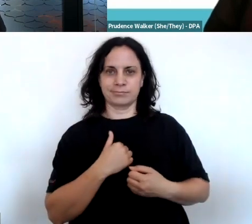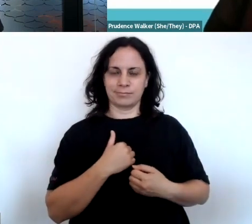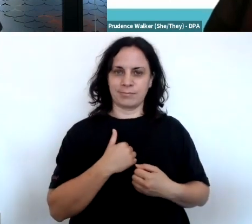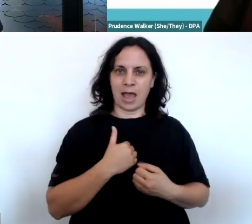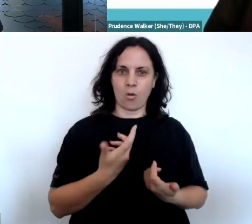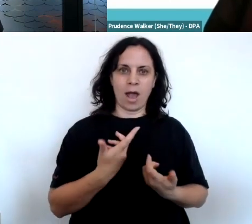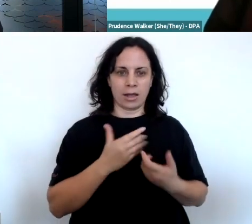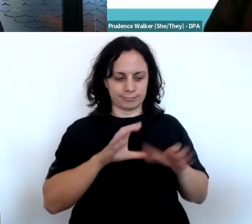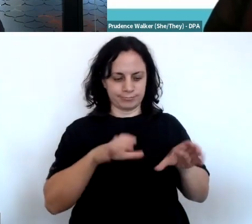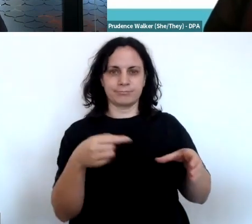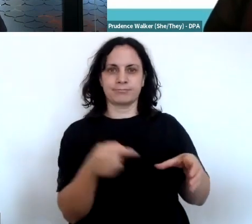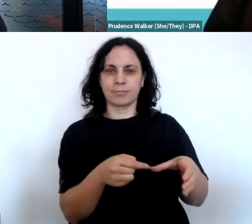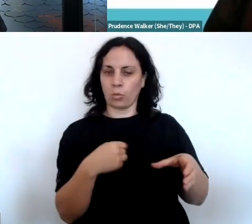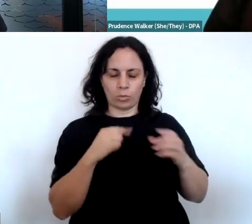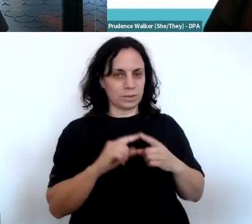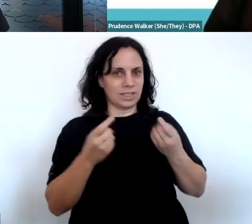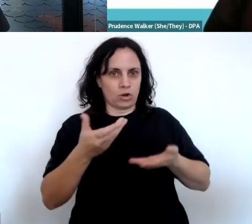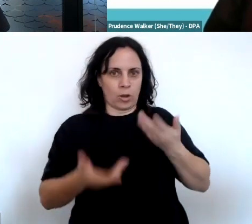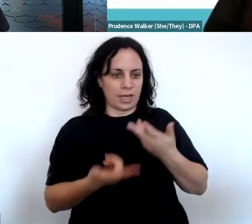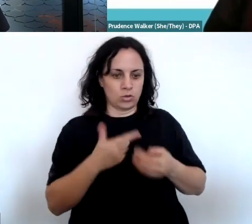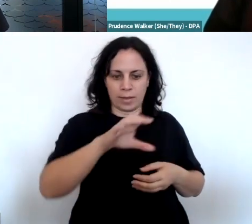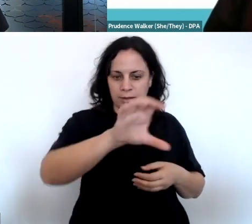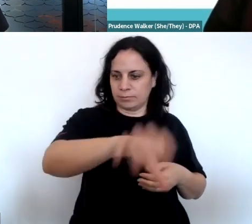agencies, you know we are the only one with a big service delivery